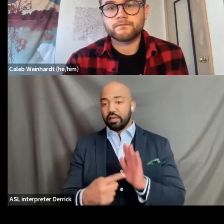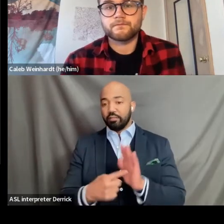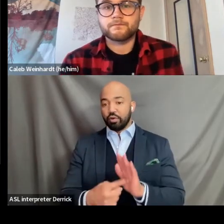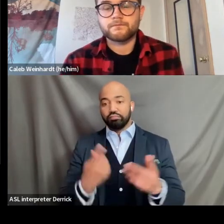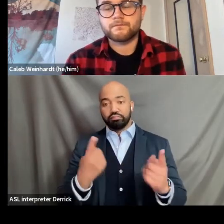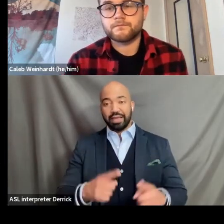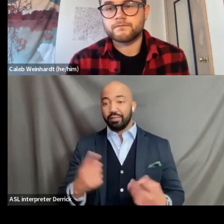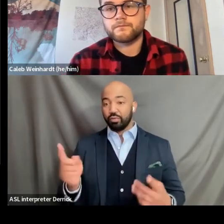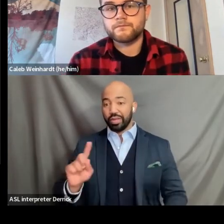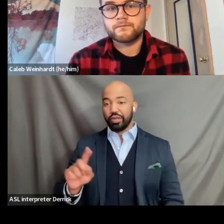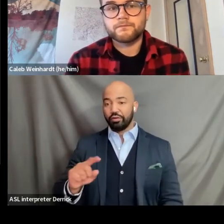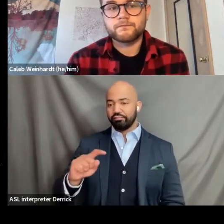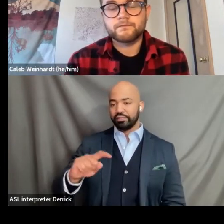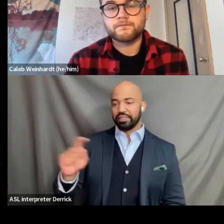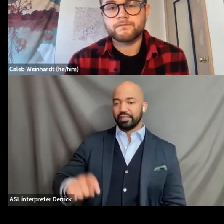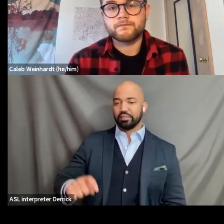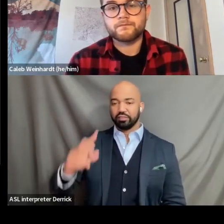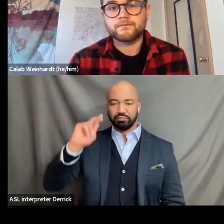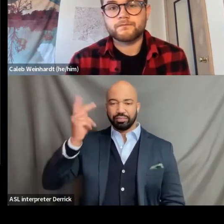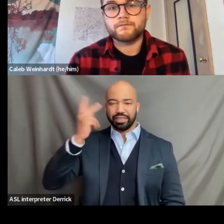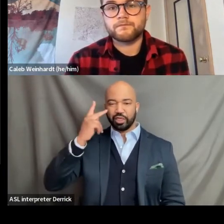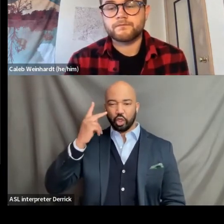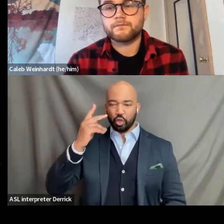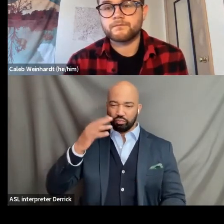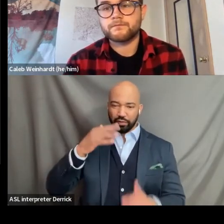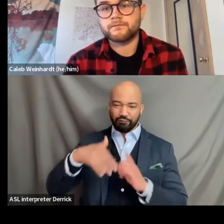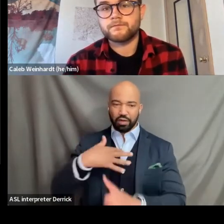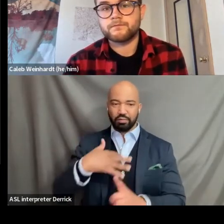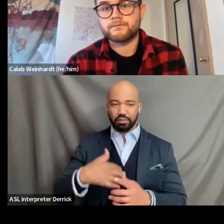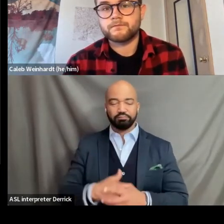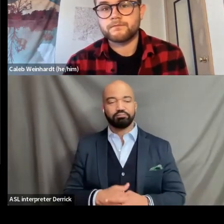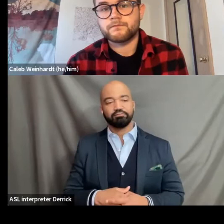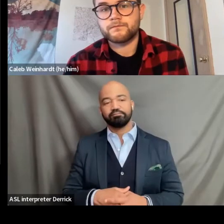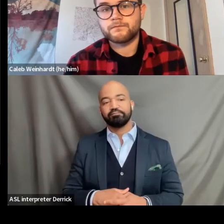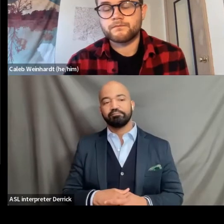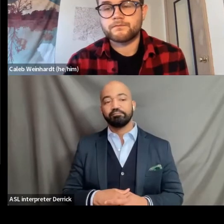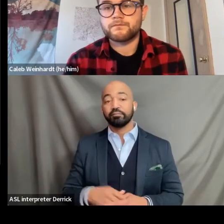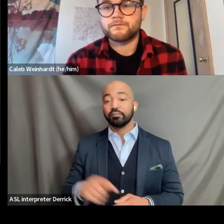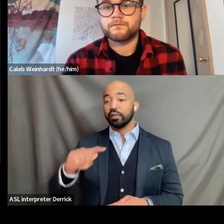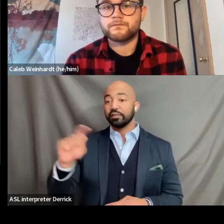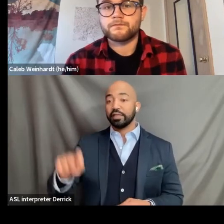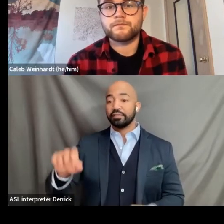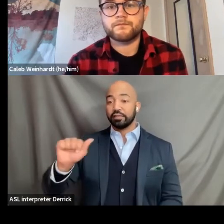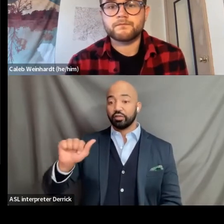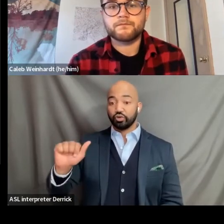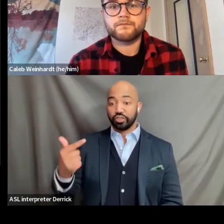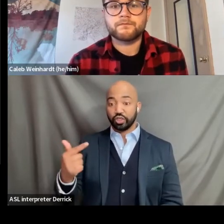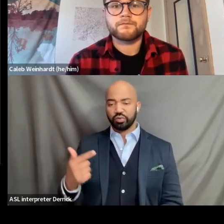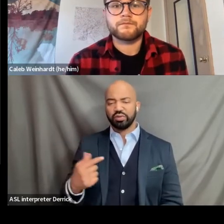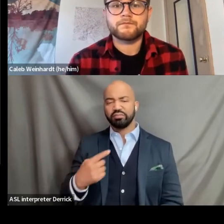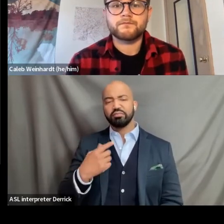and there's been some pauses and starts and stops with this but the Texas Attorney General wanted to say that